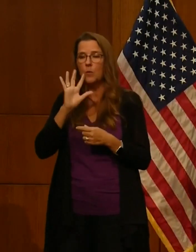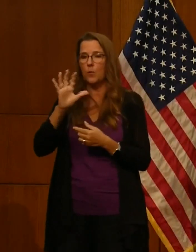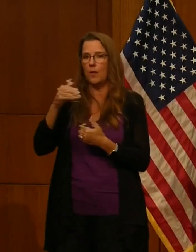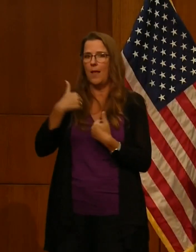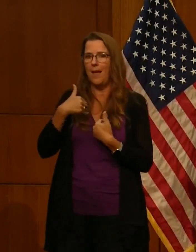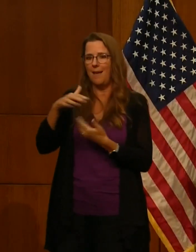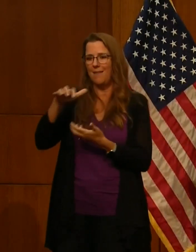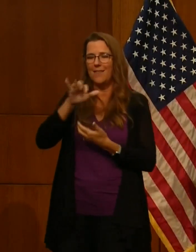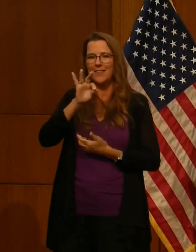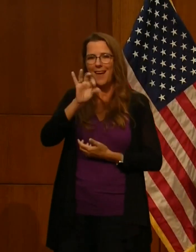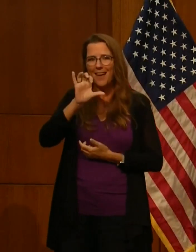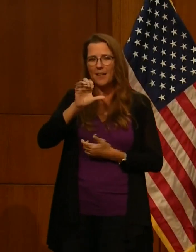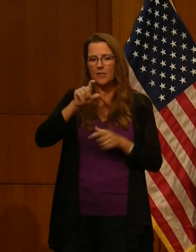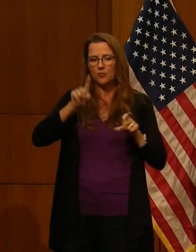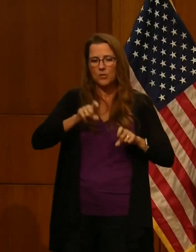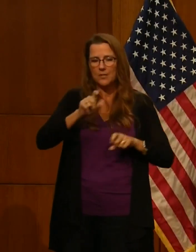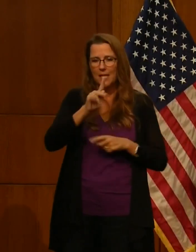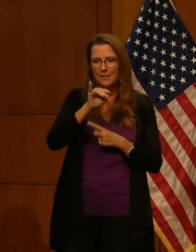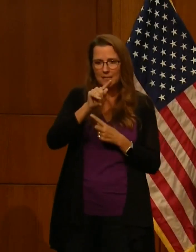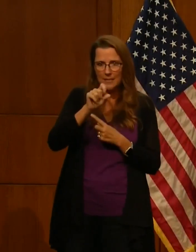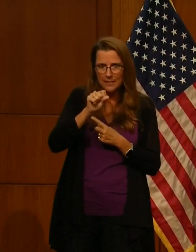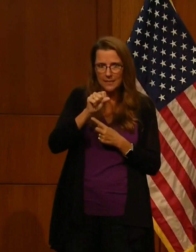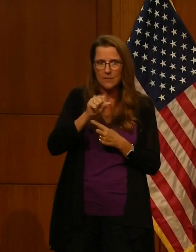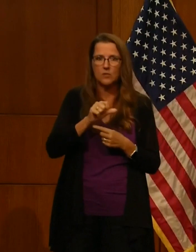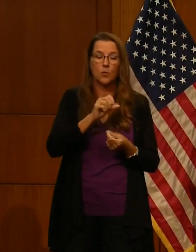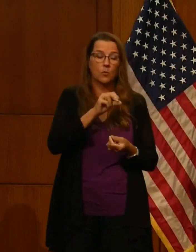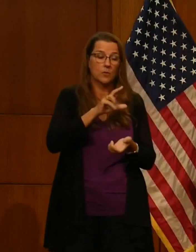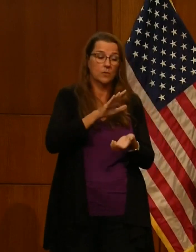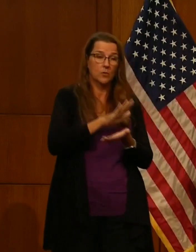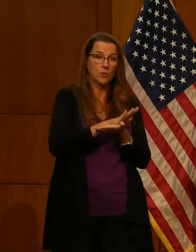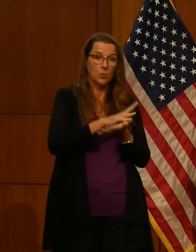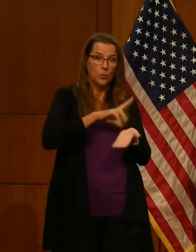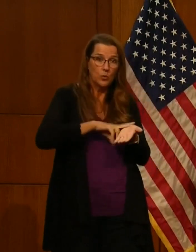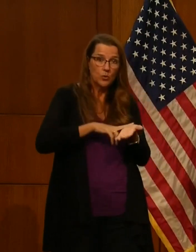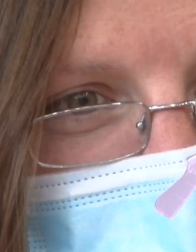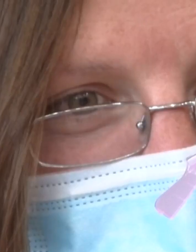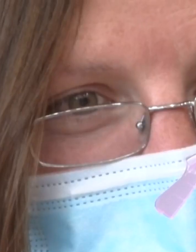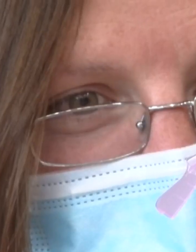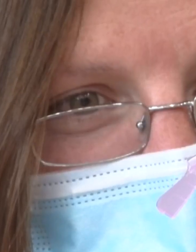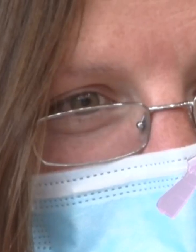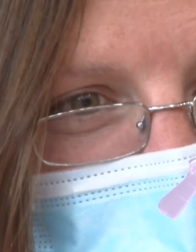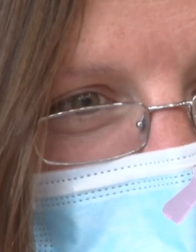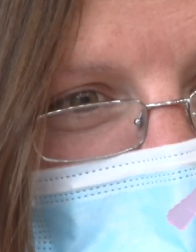INVITED TO SPEAK TODAY,